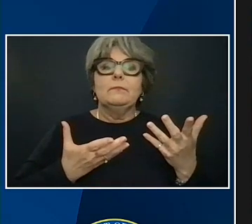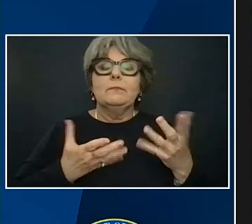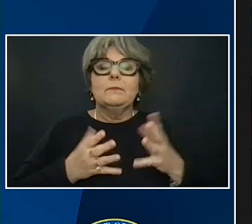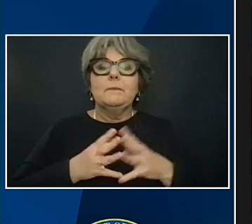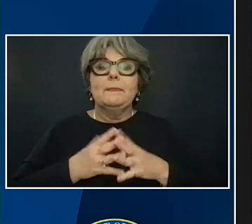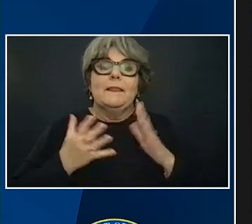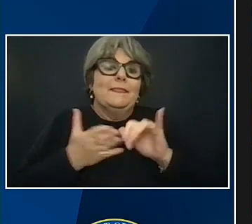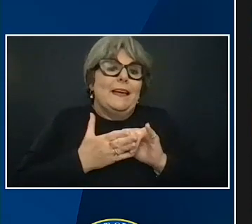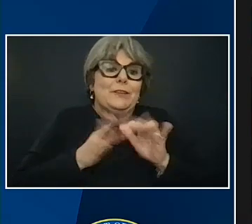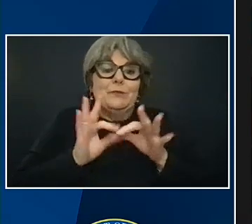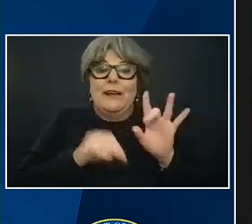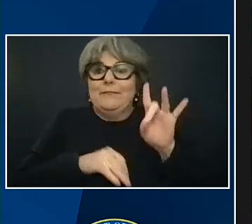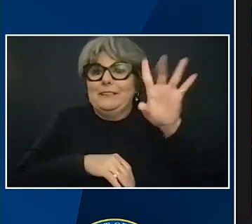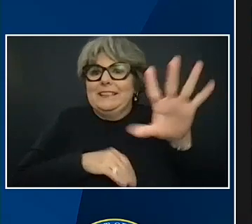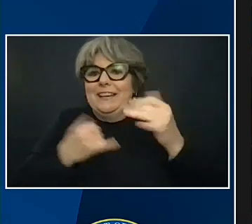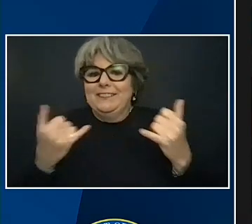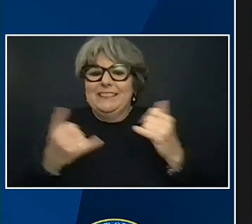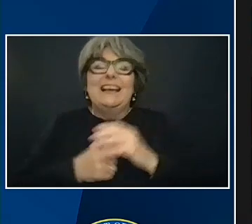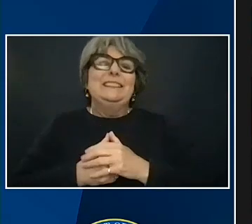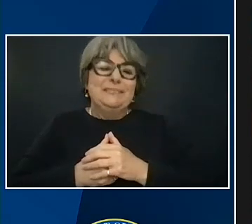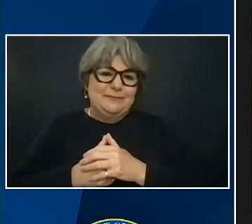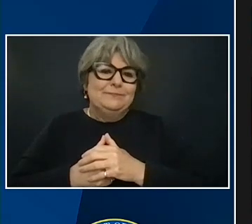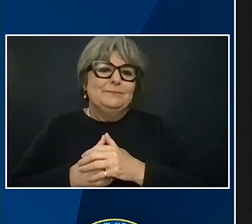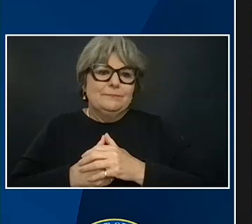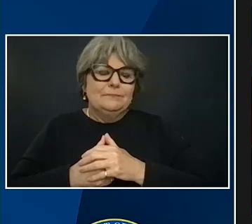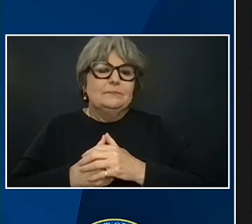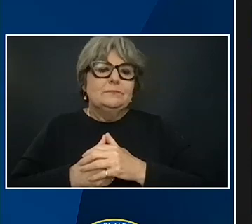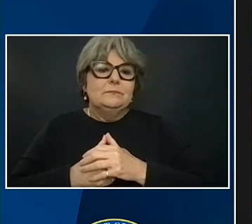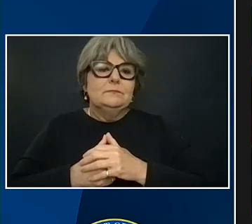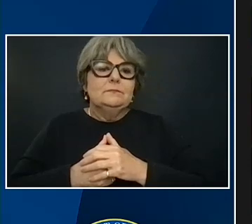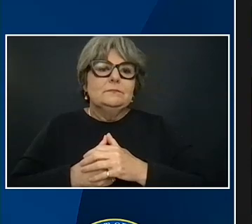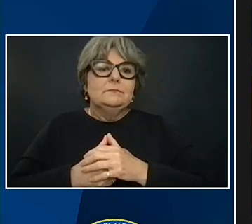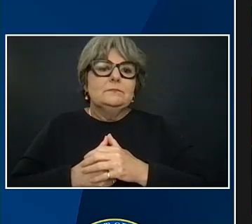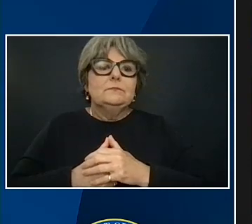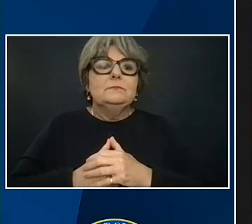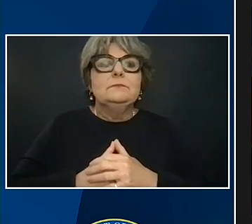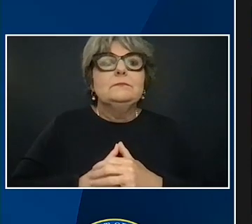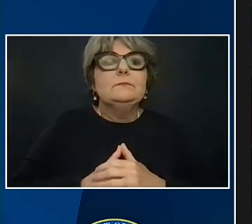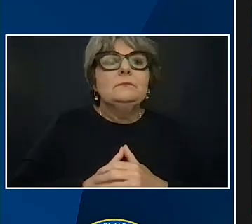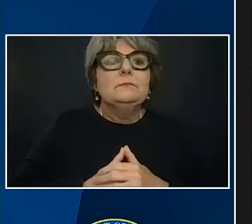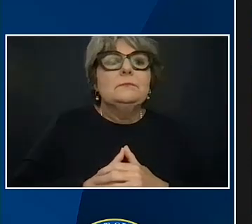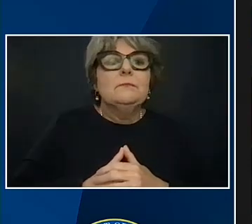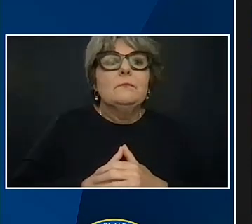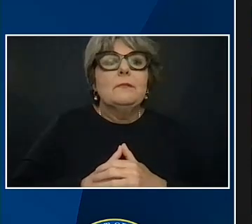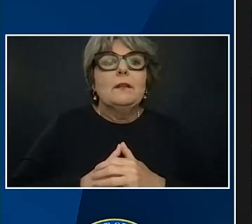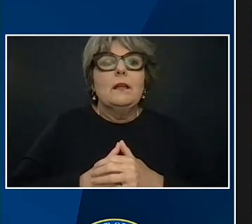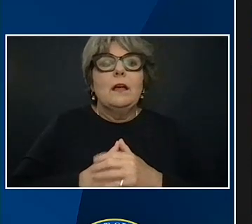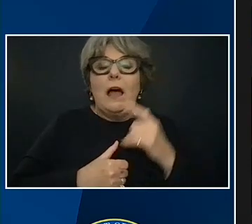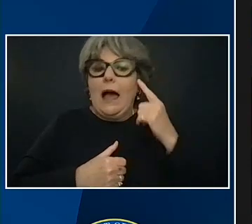to say today. I was under the impression that there were going to be questions. Is there? Do you have any questions or?